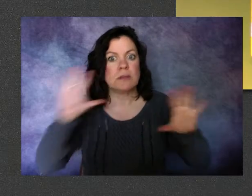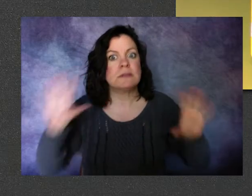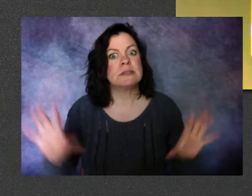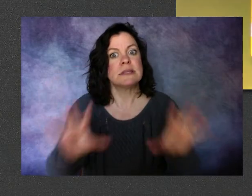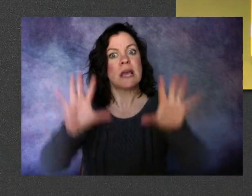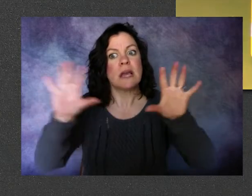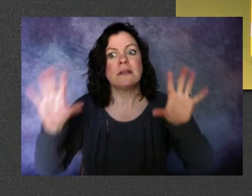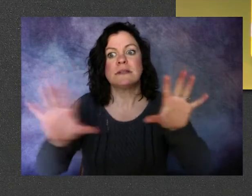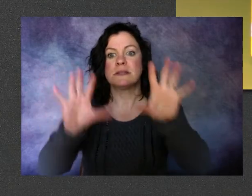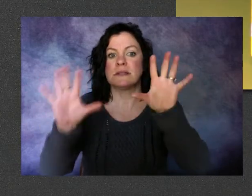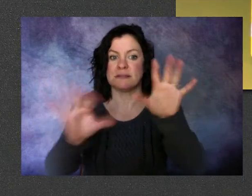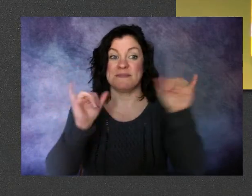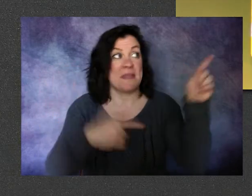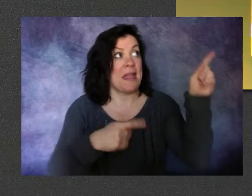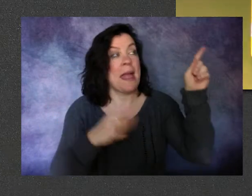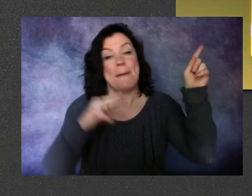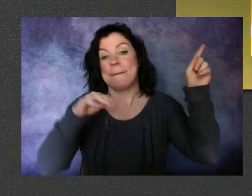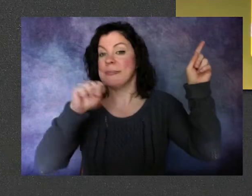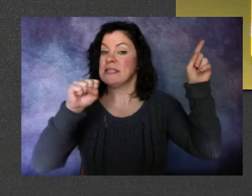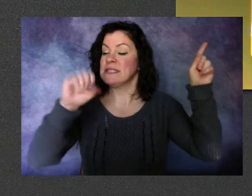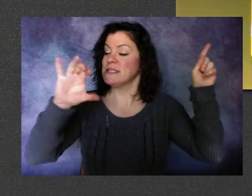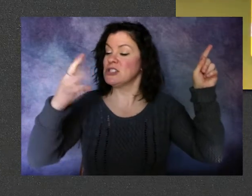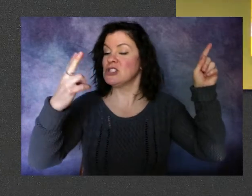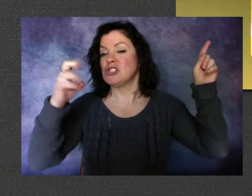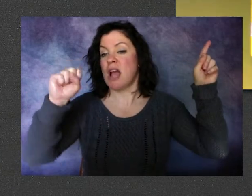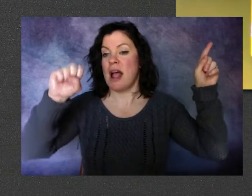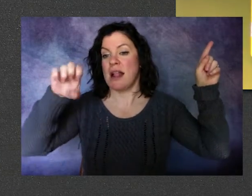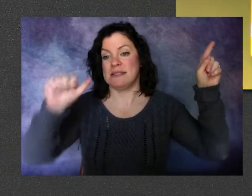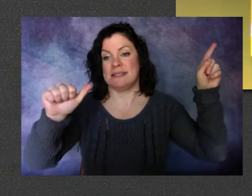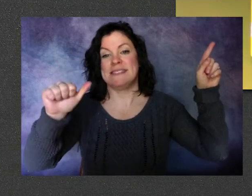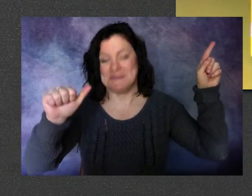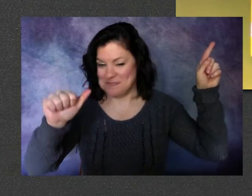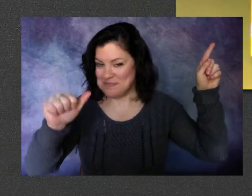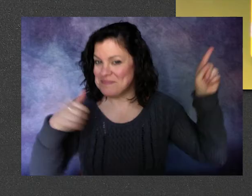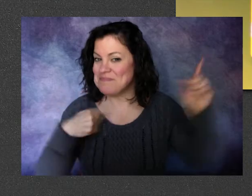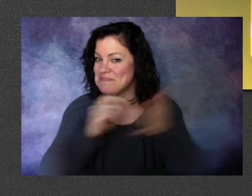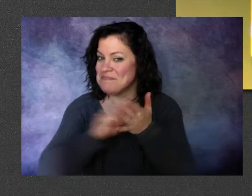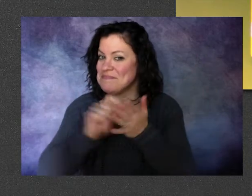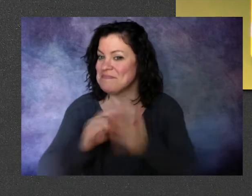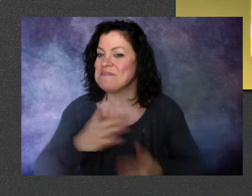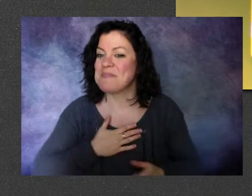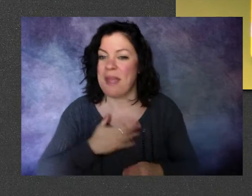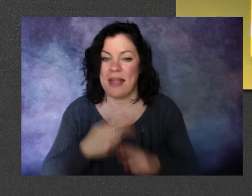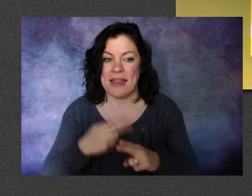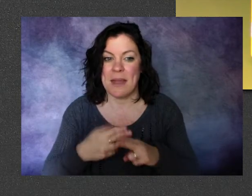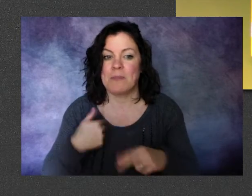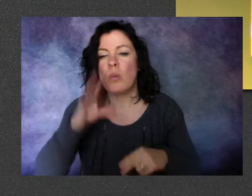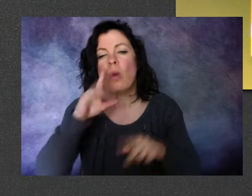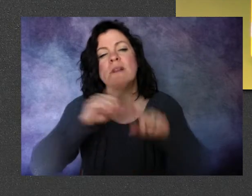So here's my name, Ms. Chelsea. And I think I'm gonna start with some shapes.